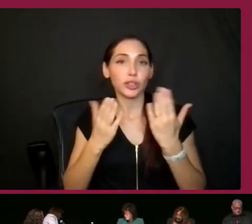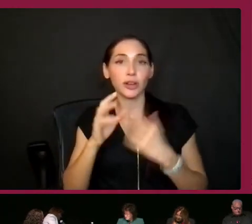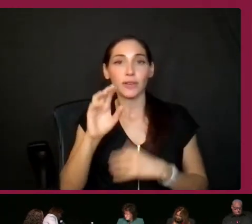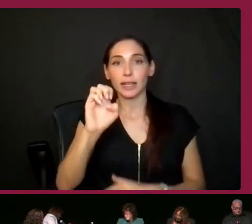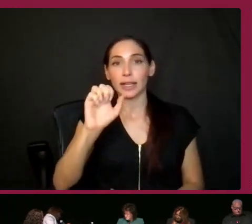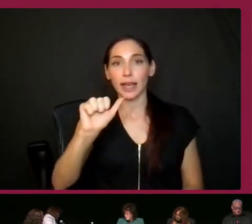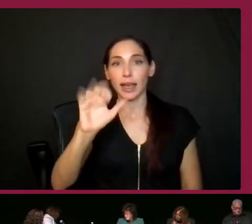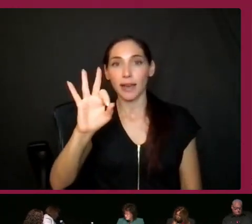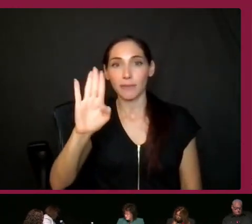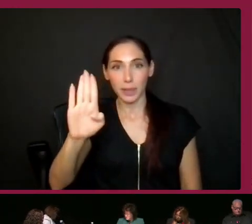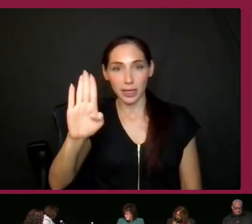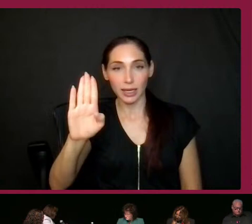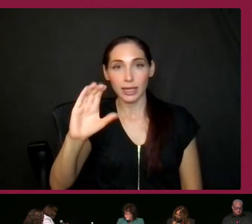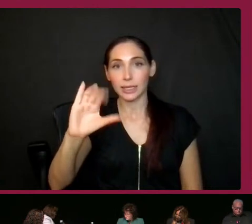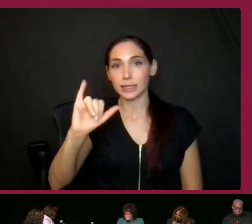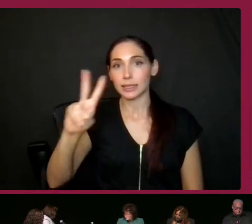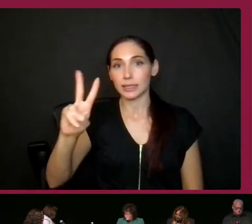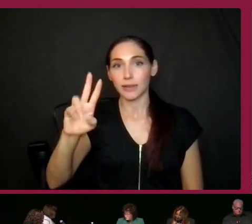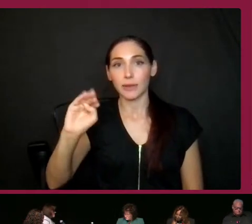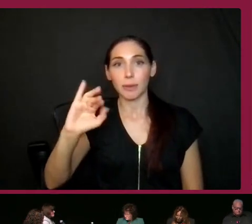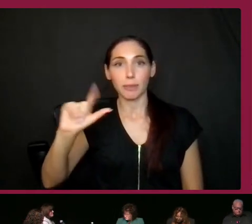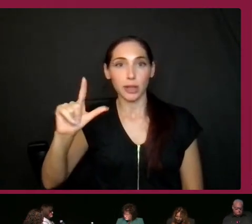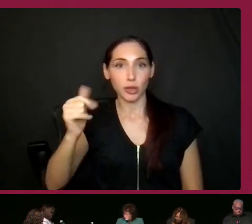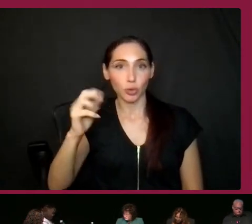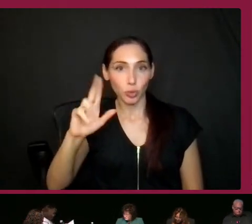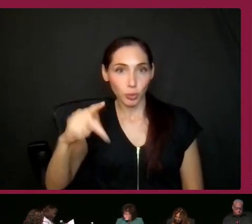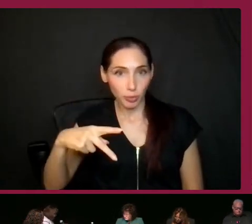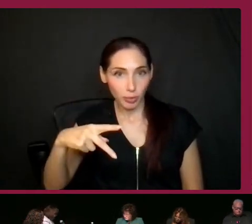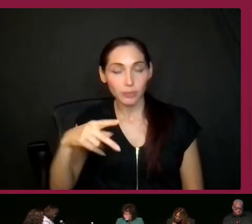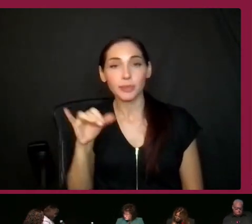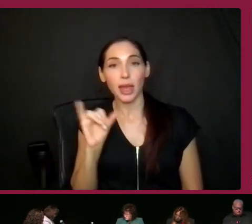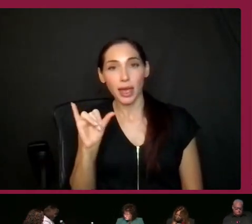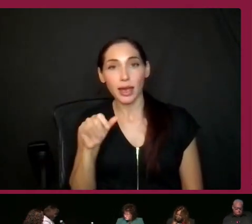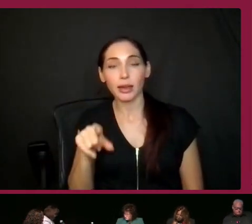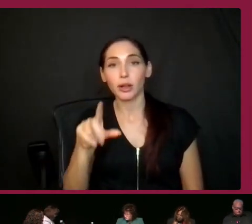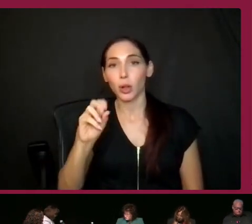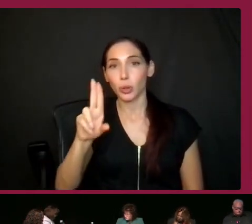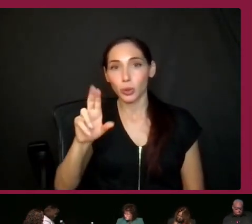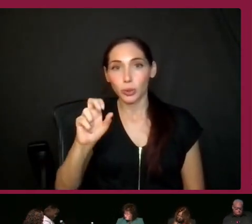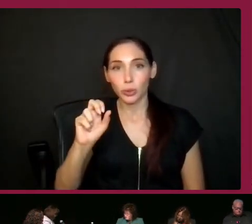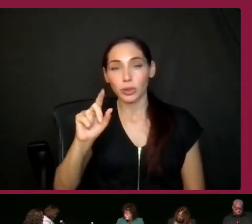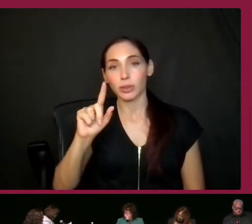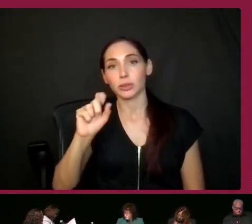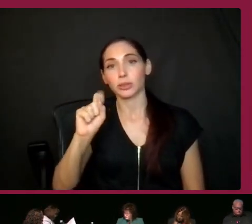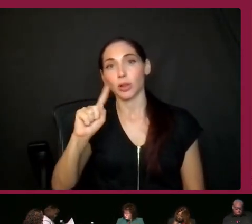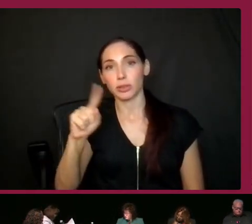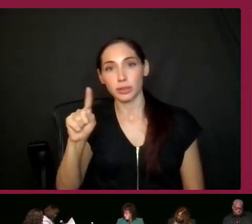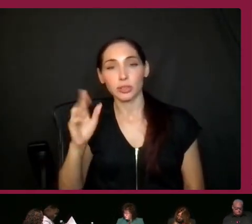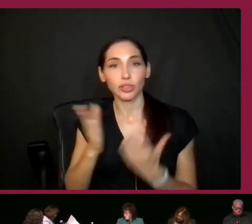Civ Mill Group, and whereas Lew Stults served his community for decades